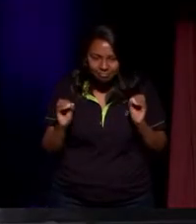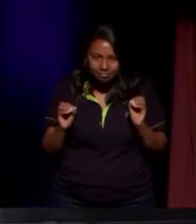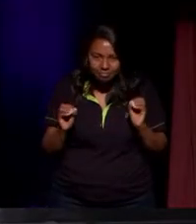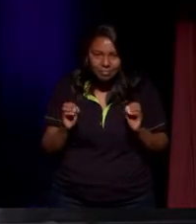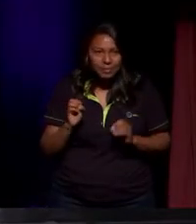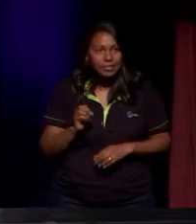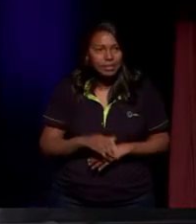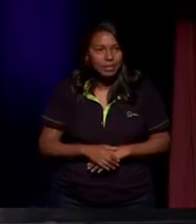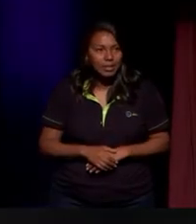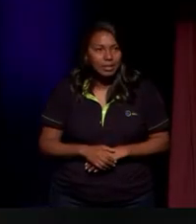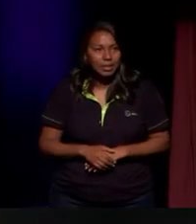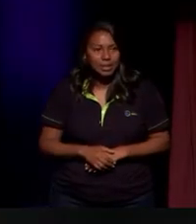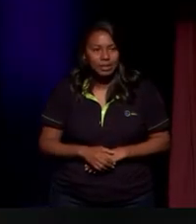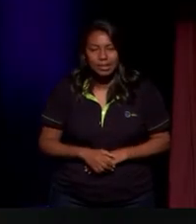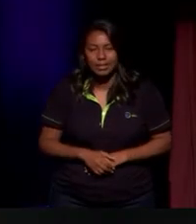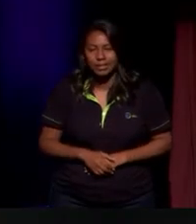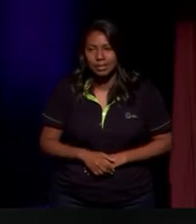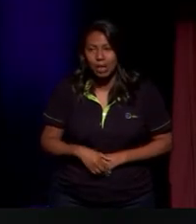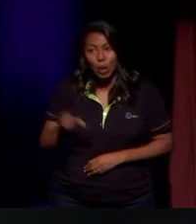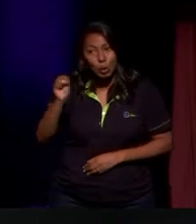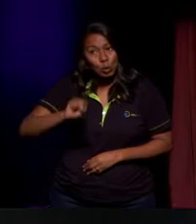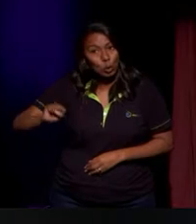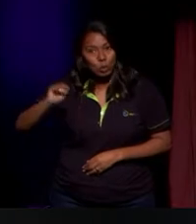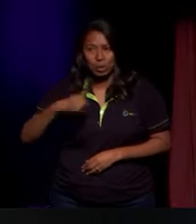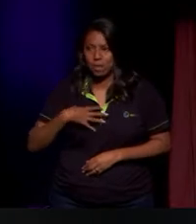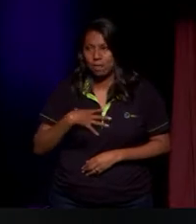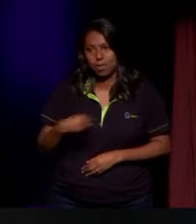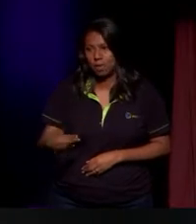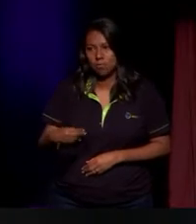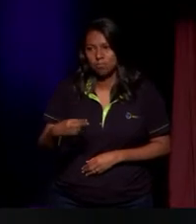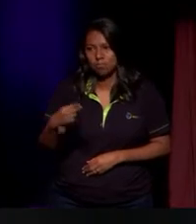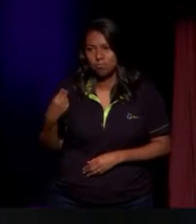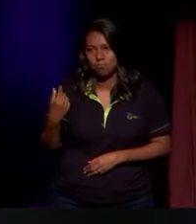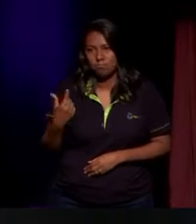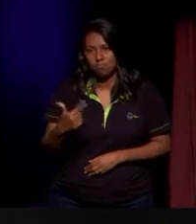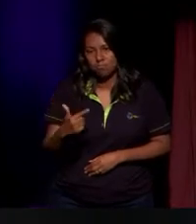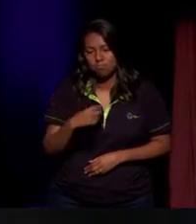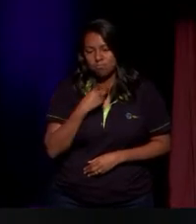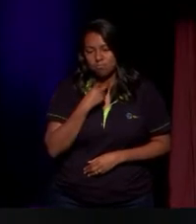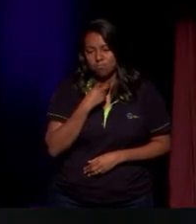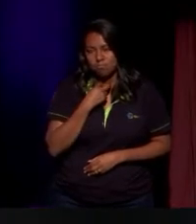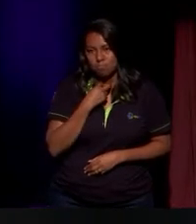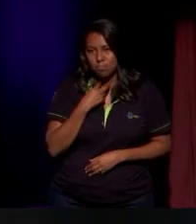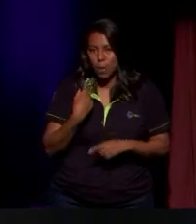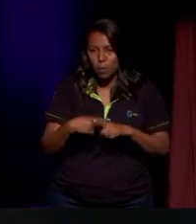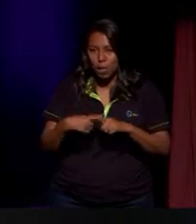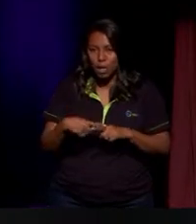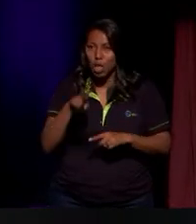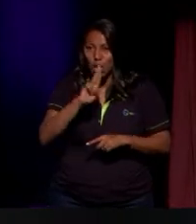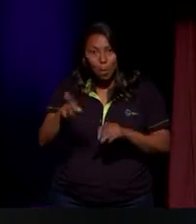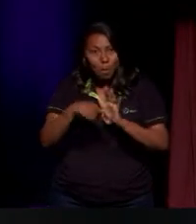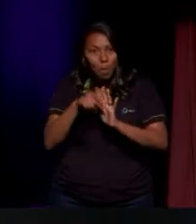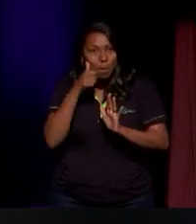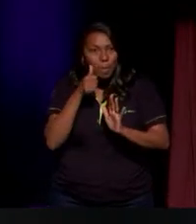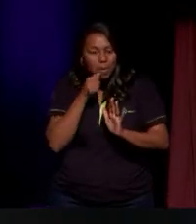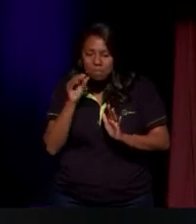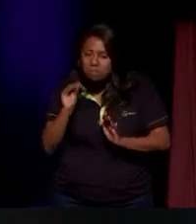independent production, this does not exist, because she cannot put her name to her son. The child has no surname.